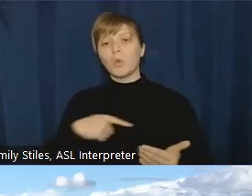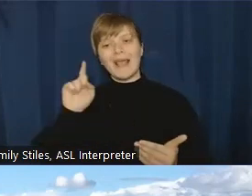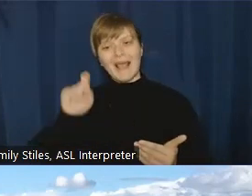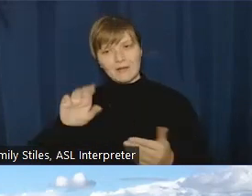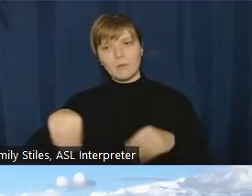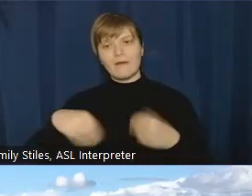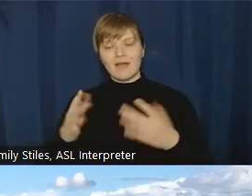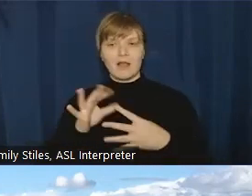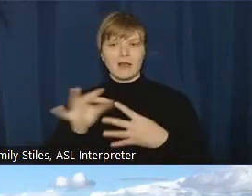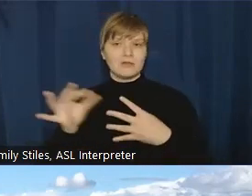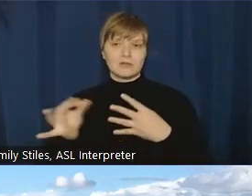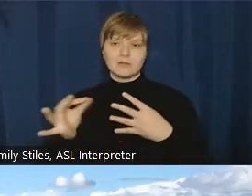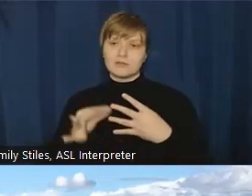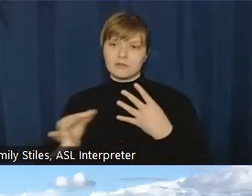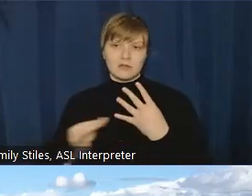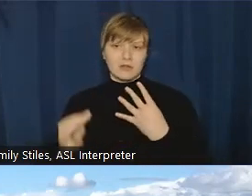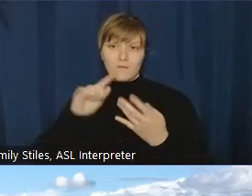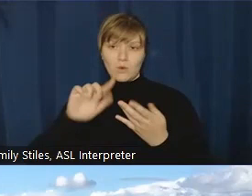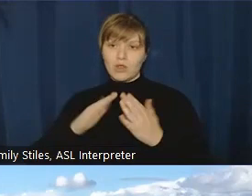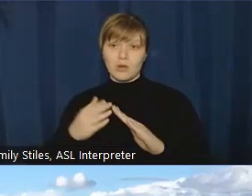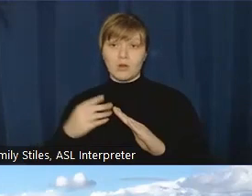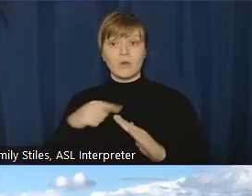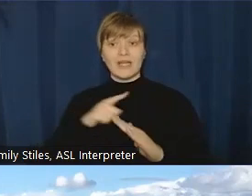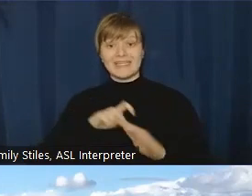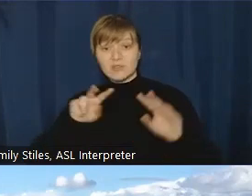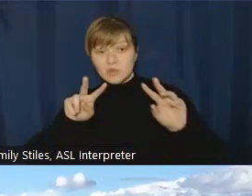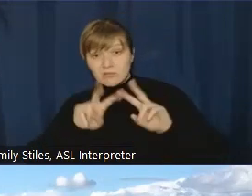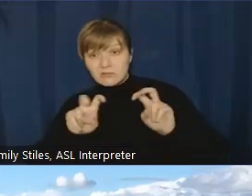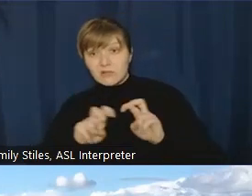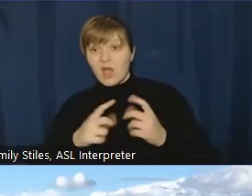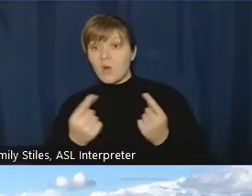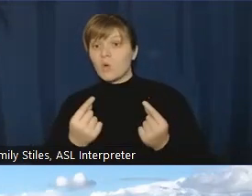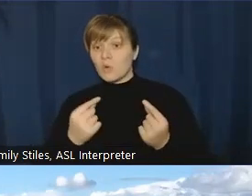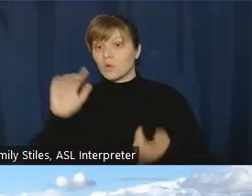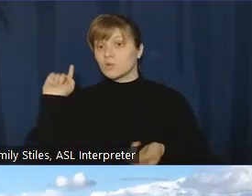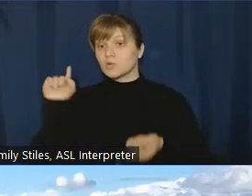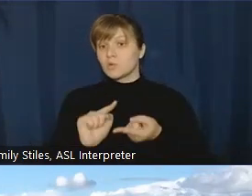we need to look at what we do to reduce our greenhouse gases.” We are a predominantly